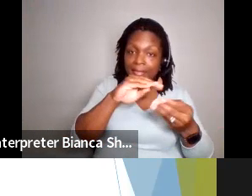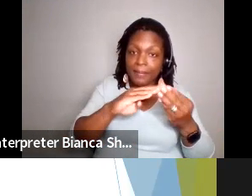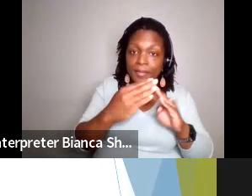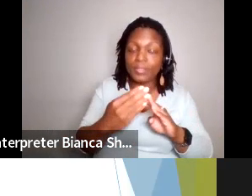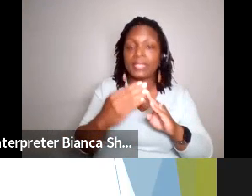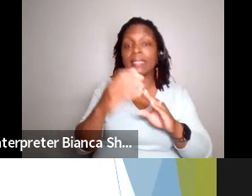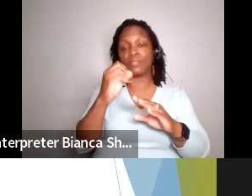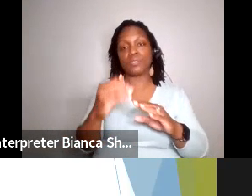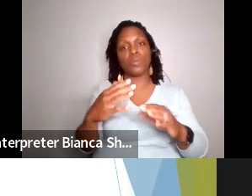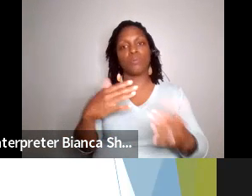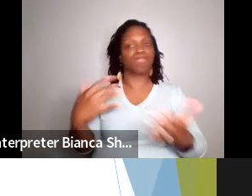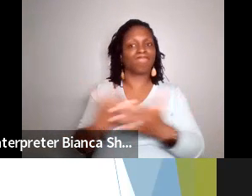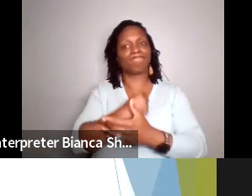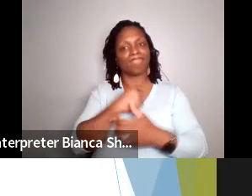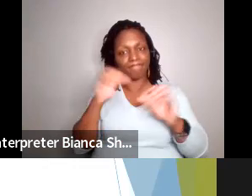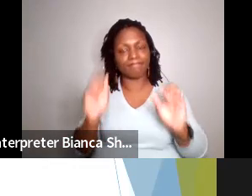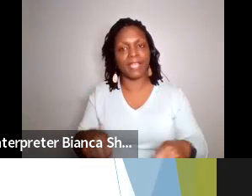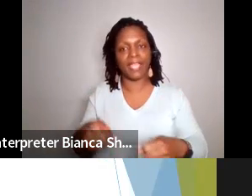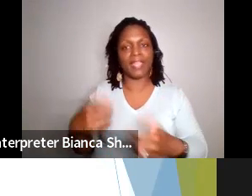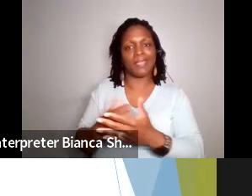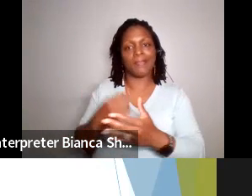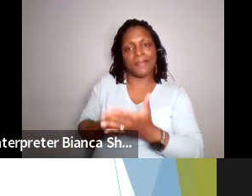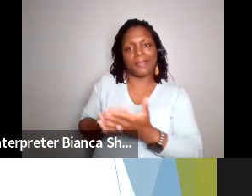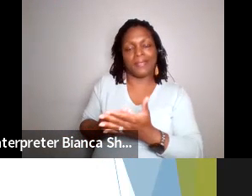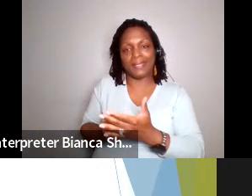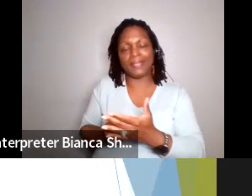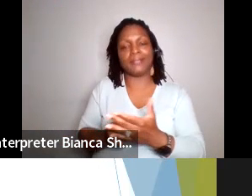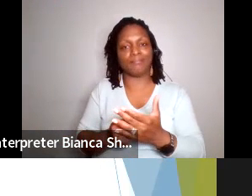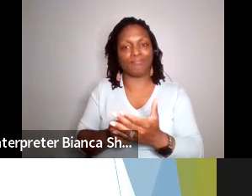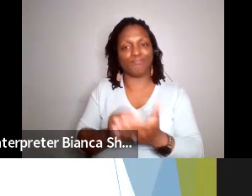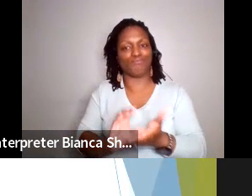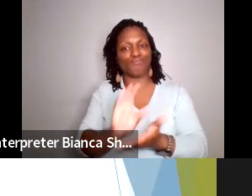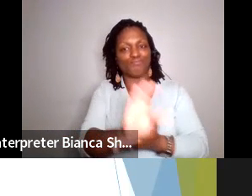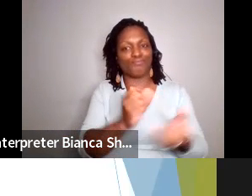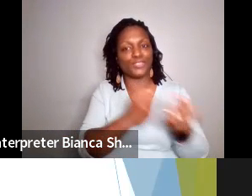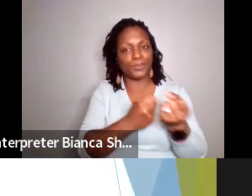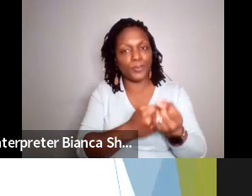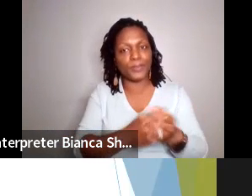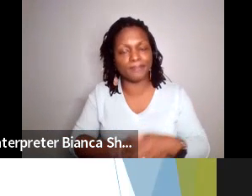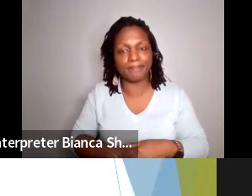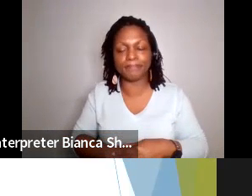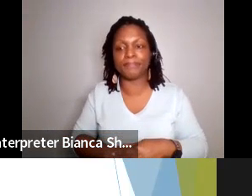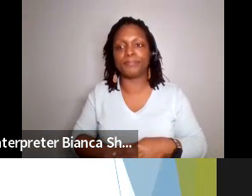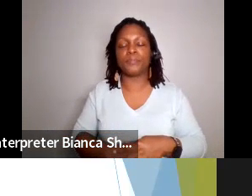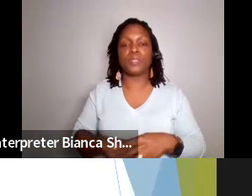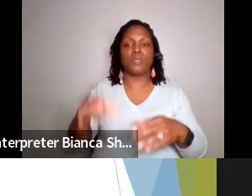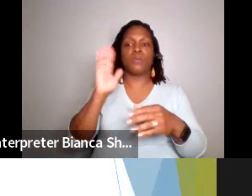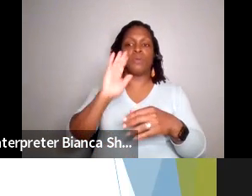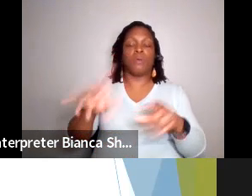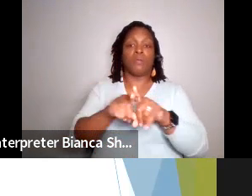And so It's a good opportunity for funding to help support that we'll also be doing outreach activities.